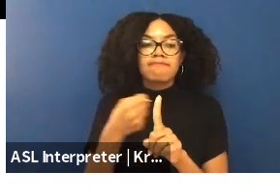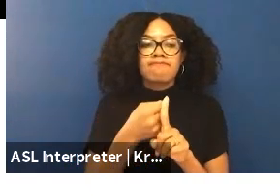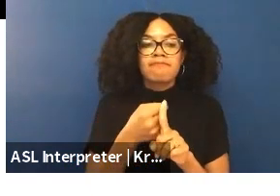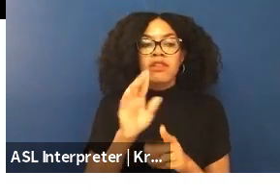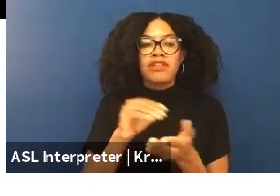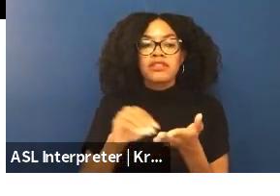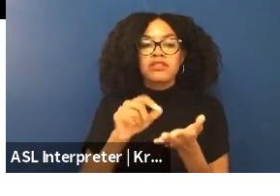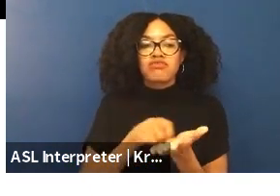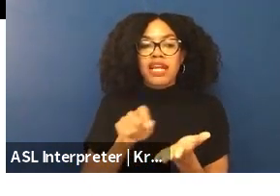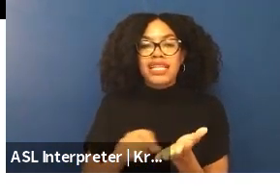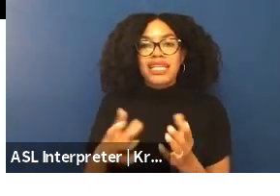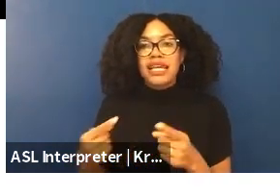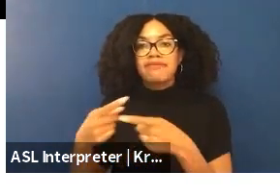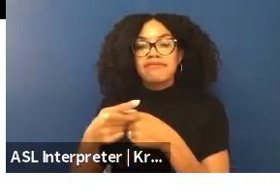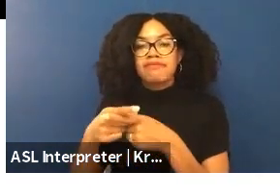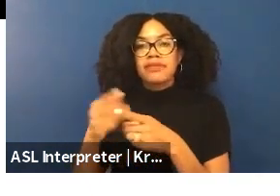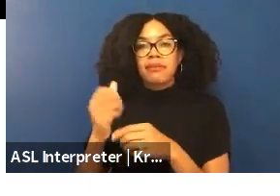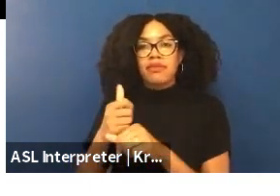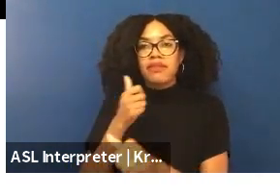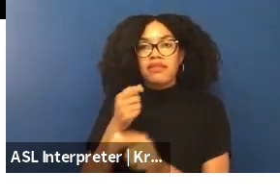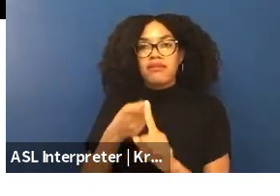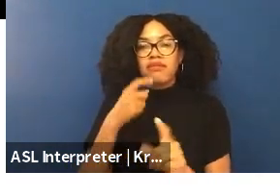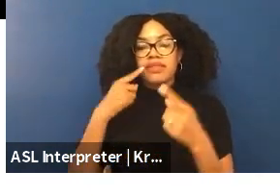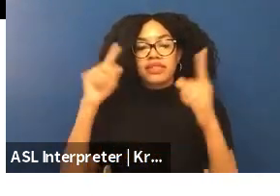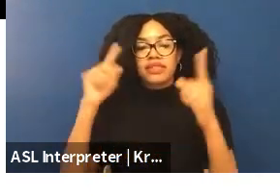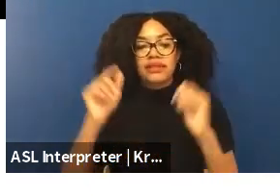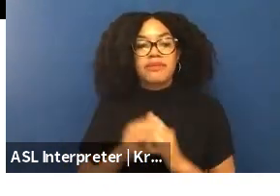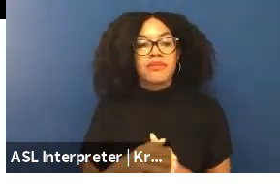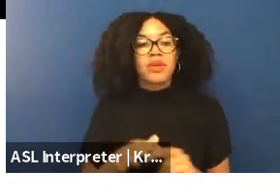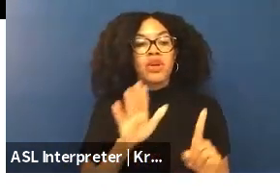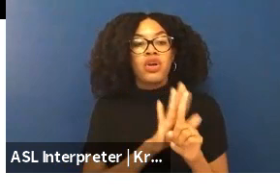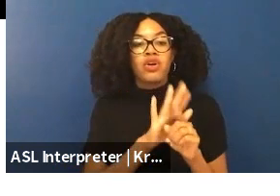most recent work on this topic has been published in the Journal of Second Language Writing (2019)